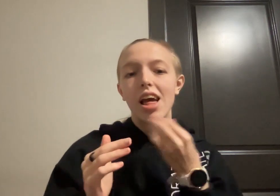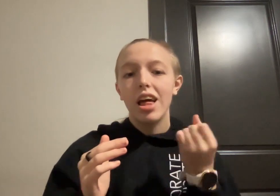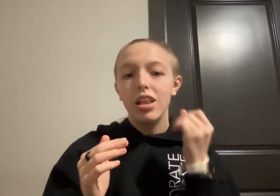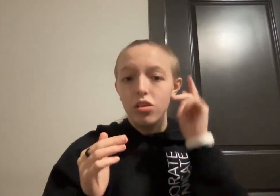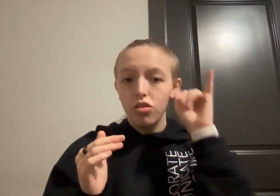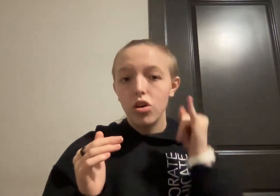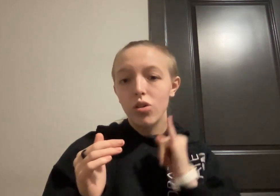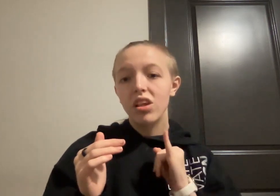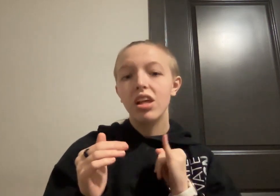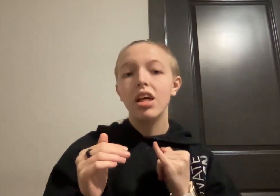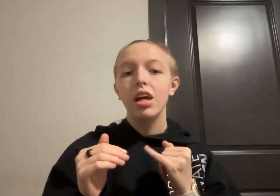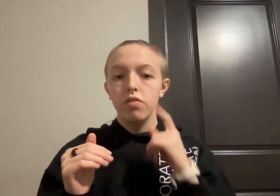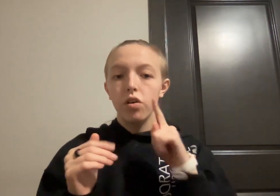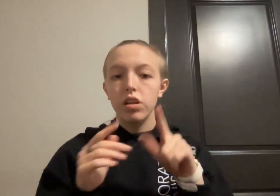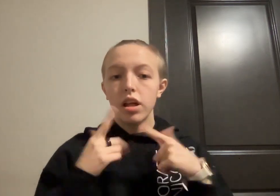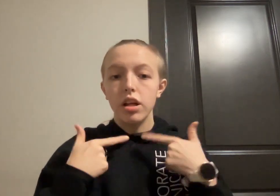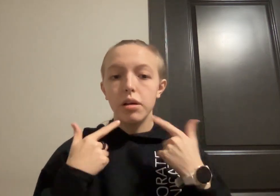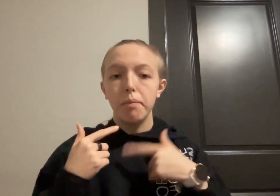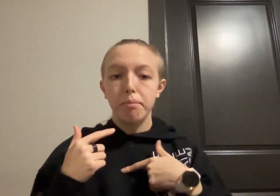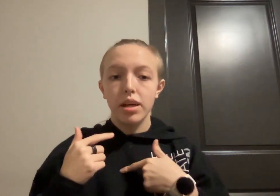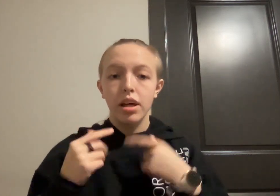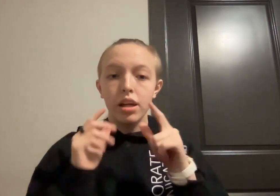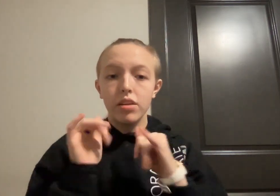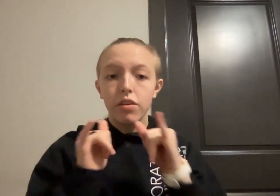for letting me interview and gain